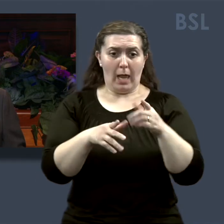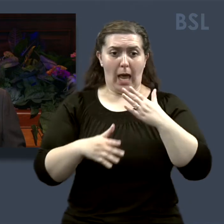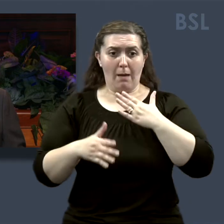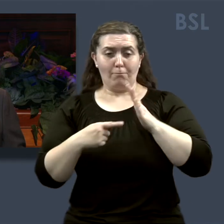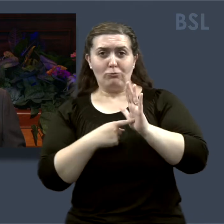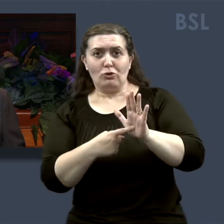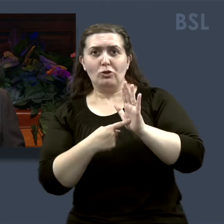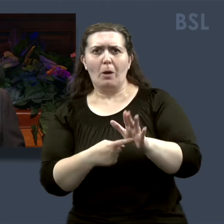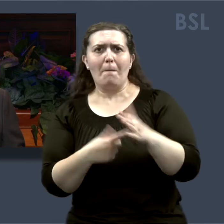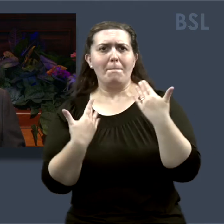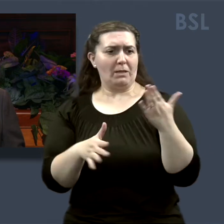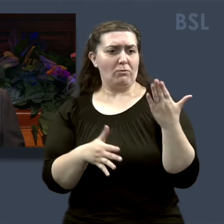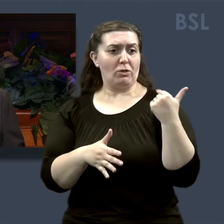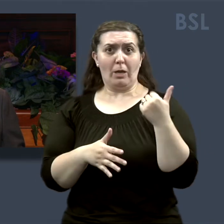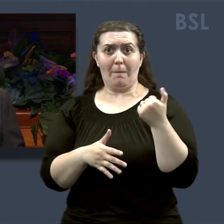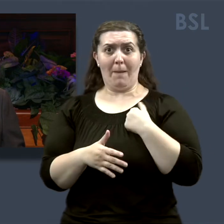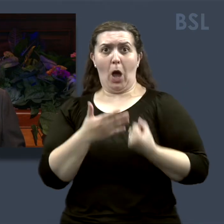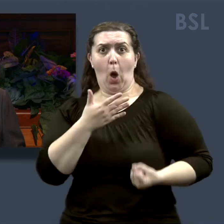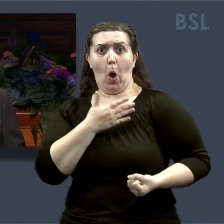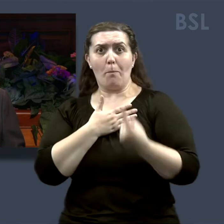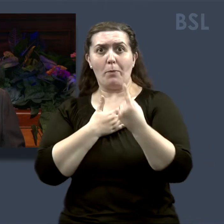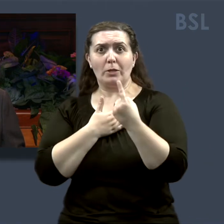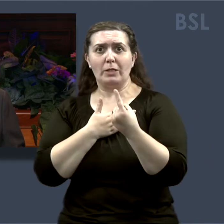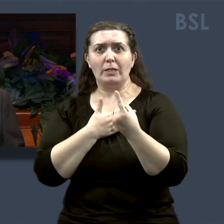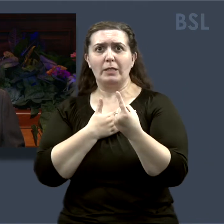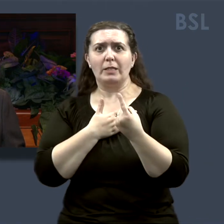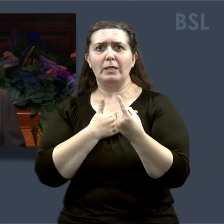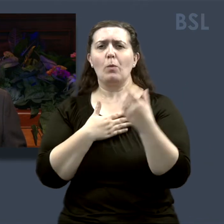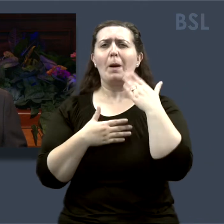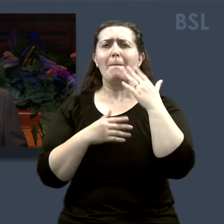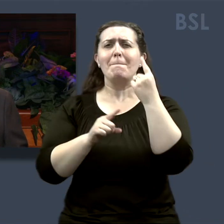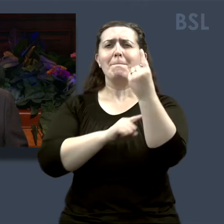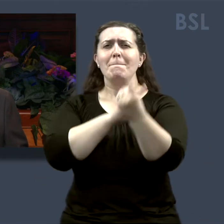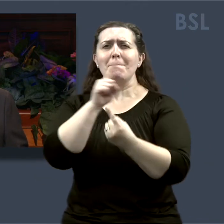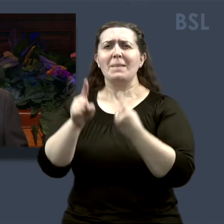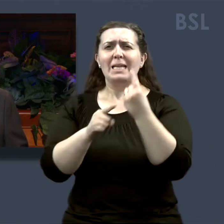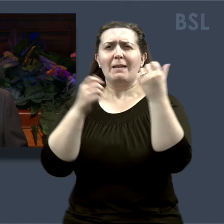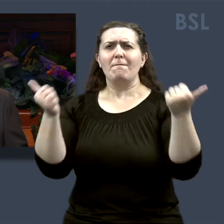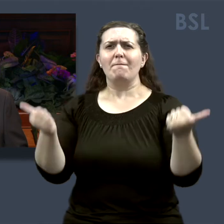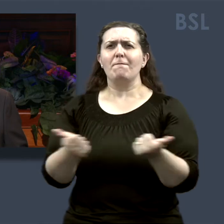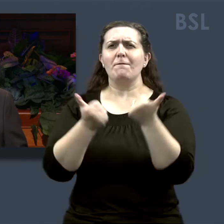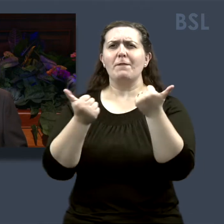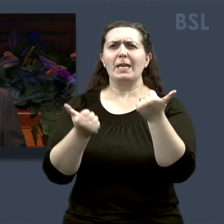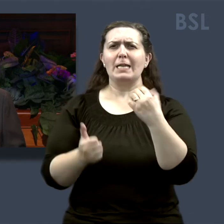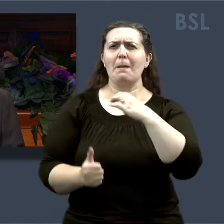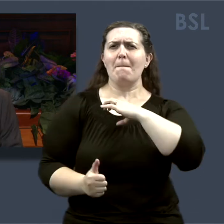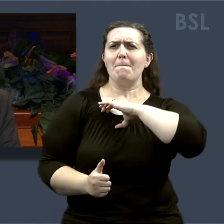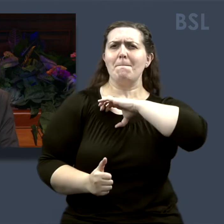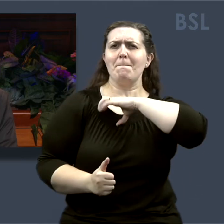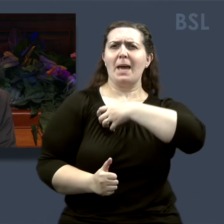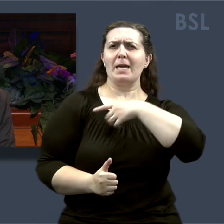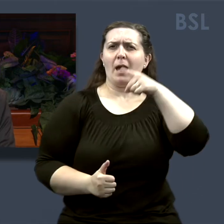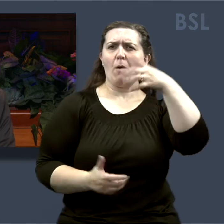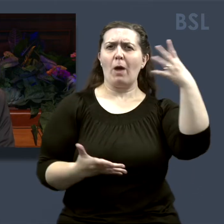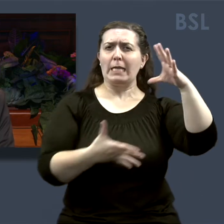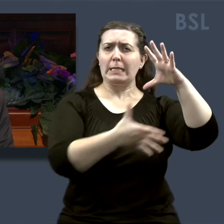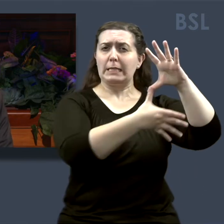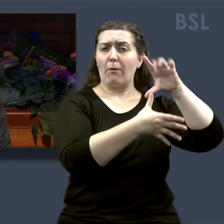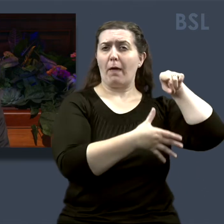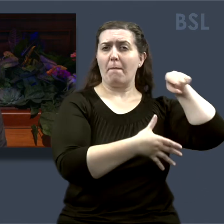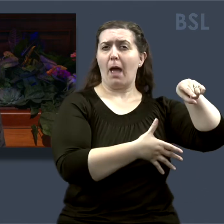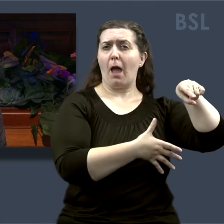Such an opportunity came to me recently, at the end of a meeting with the mayor of a capital city in South America,